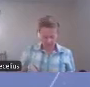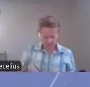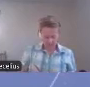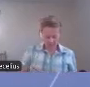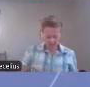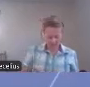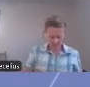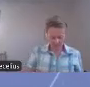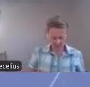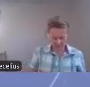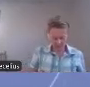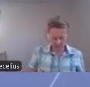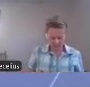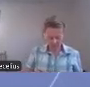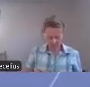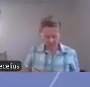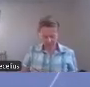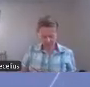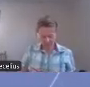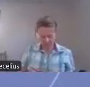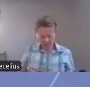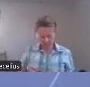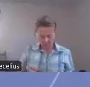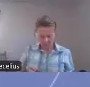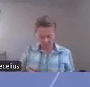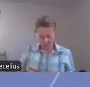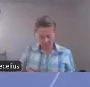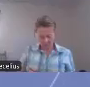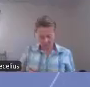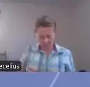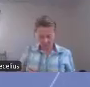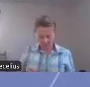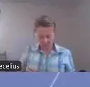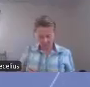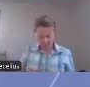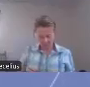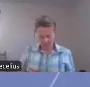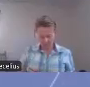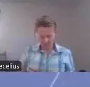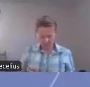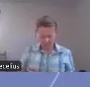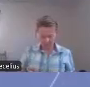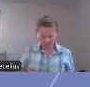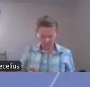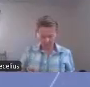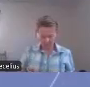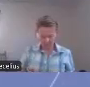that would be specific to the Center for Independent Living staff that we'd be working with, so